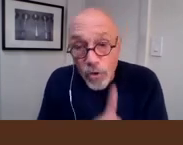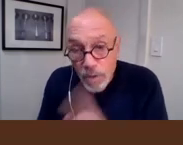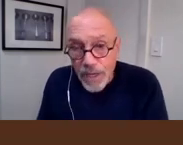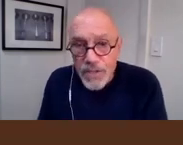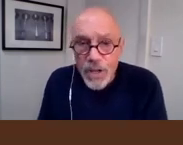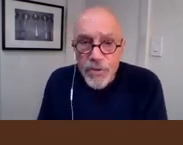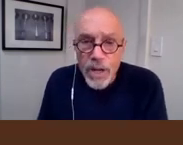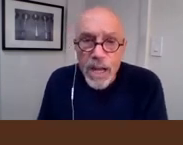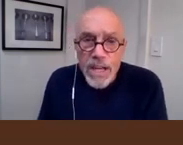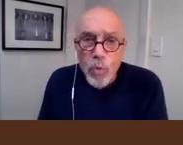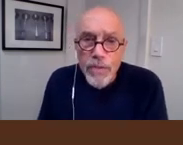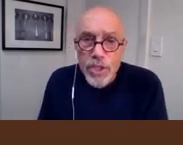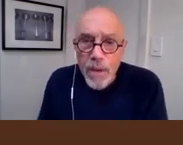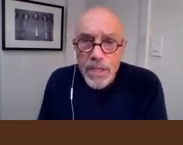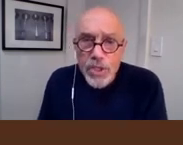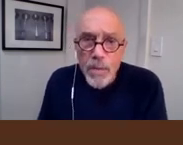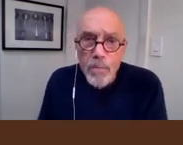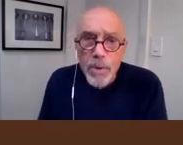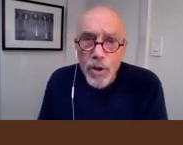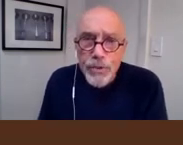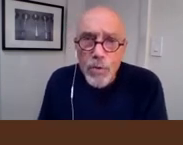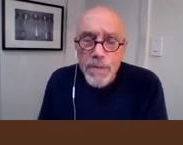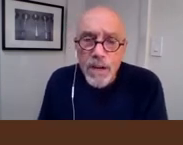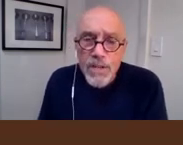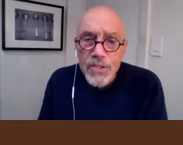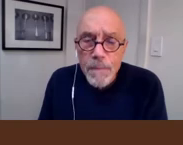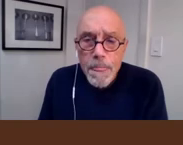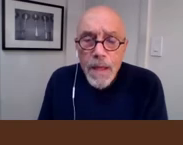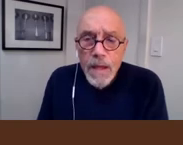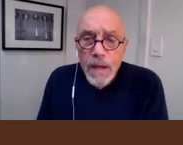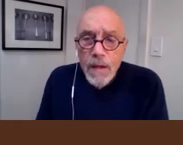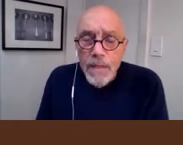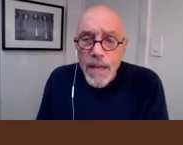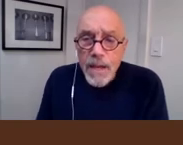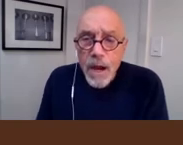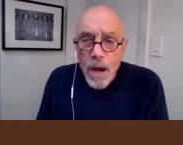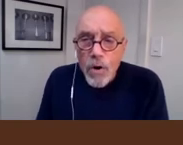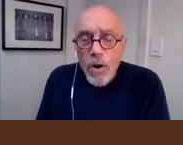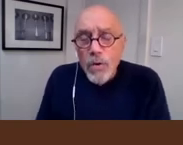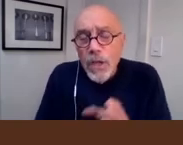certainly because Andrea has won the championship, but also because they